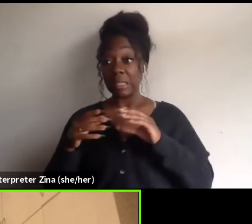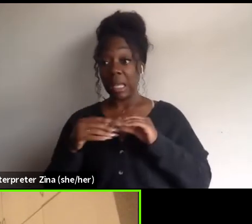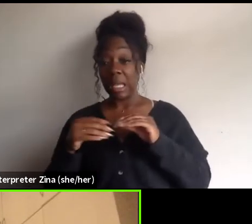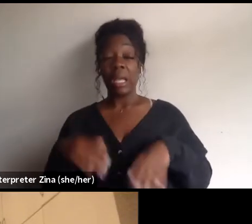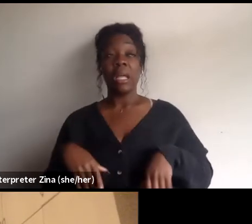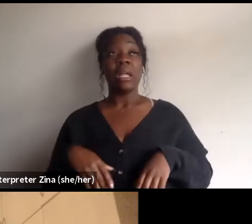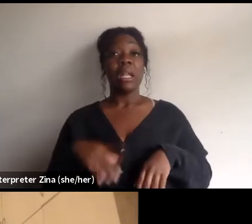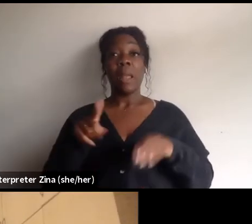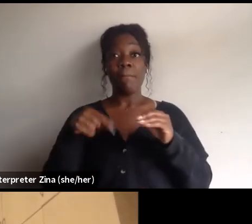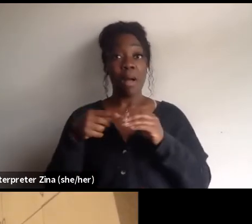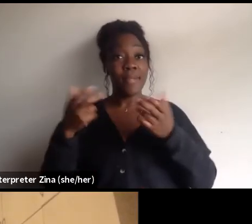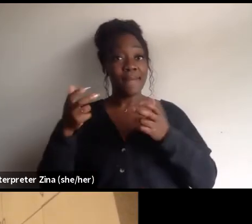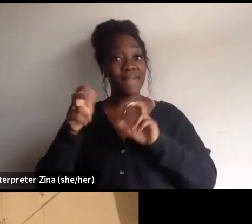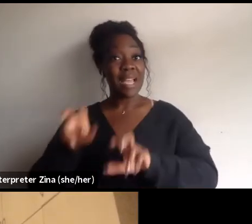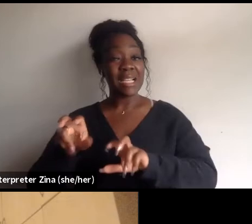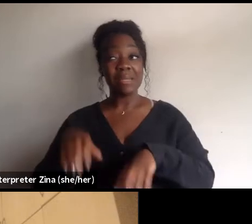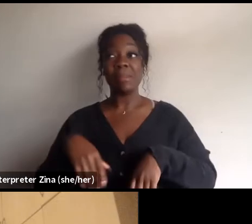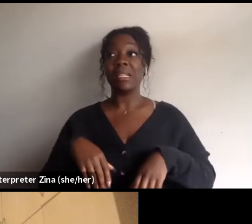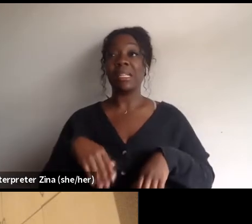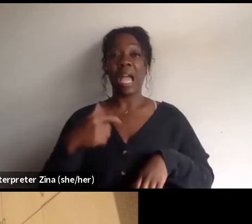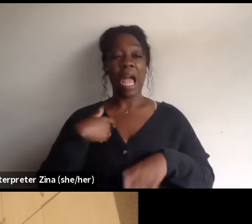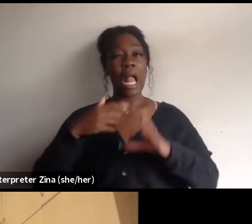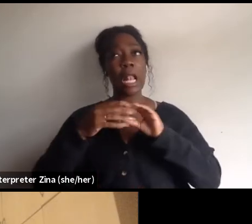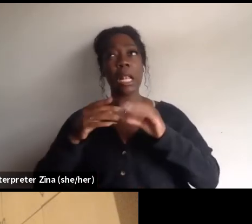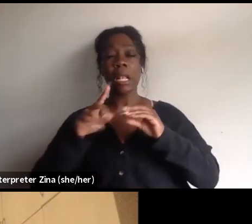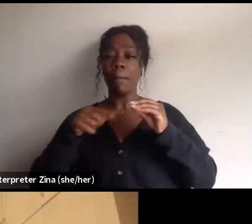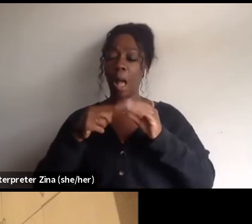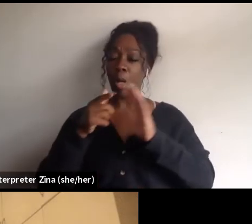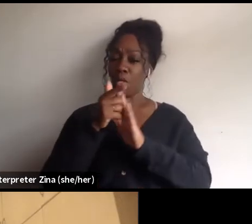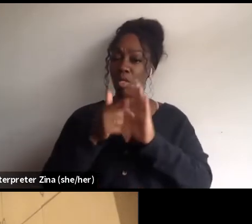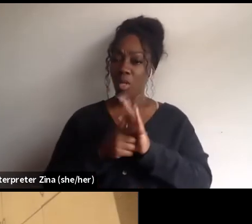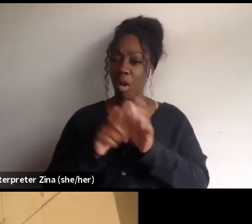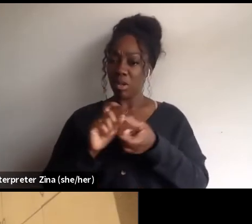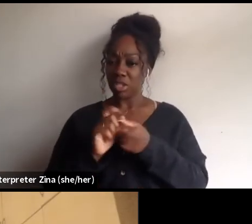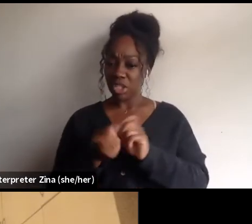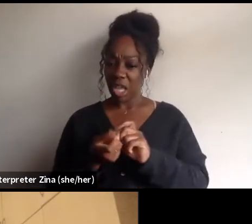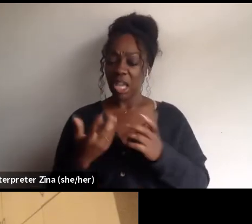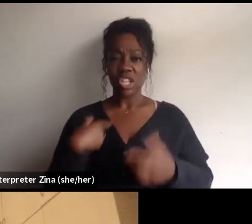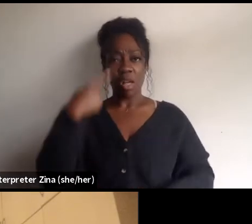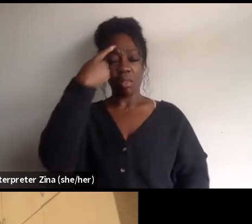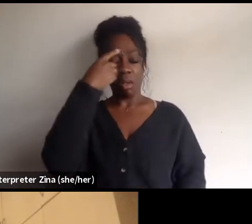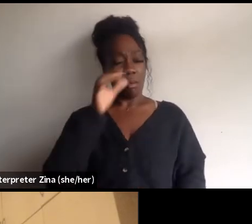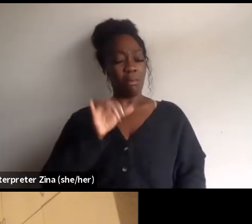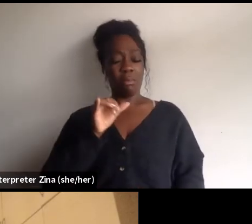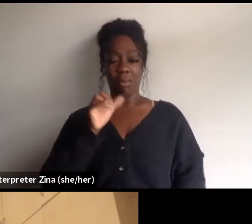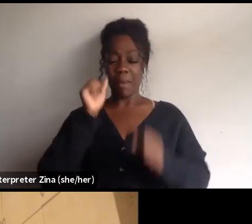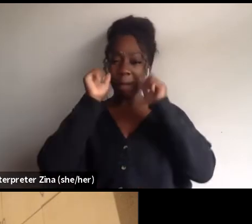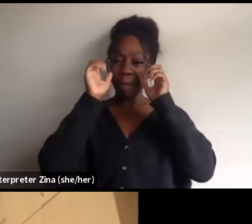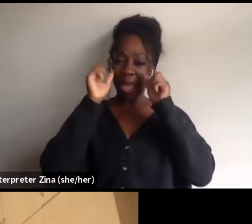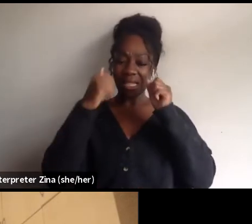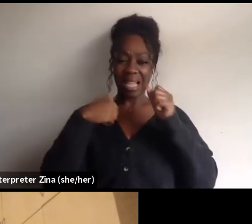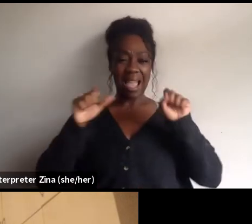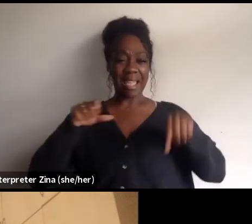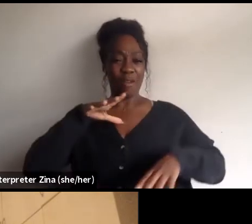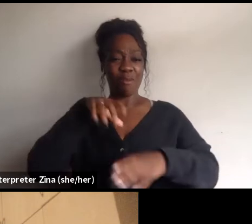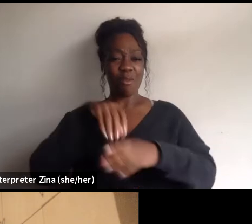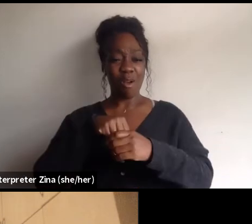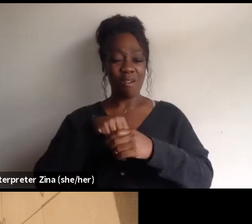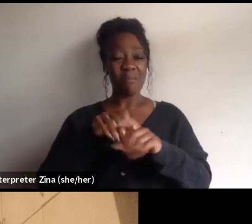I bought in the fact that the law had changed and I thought wow, this is amazing. I get to be part of this. And bit by bit I started to see all these barriers.